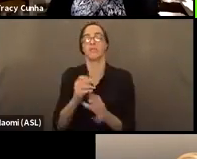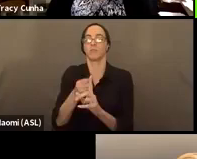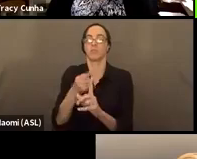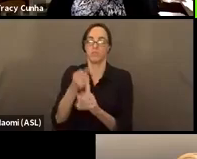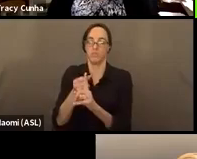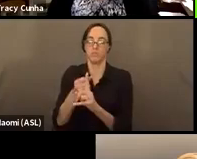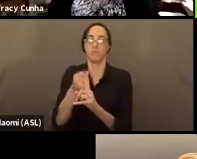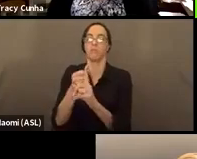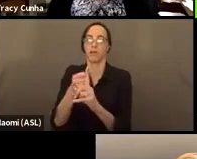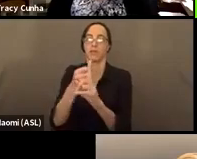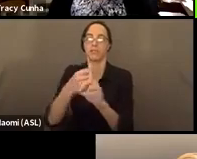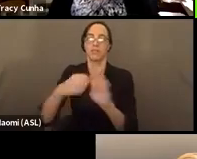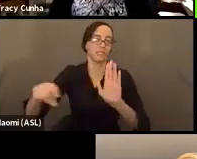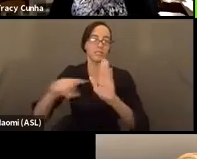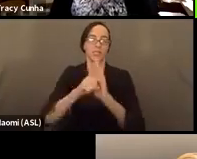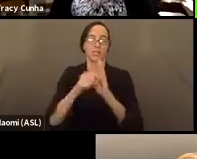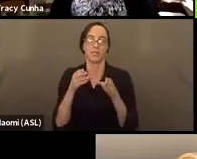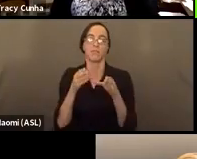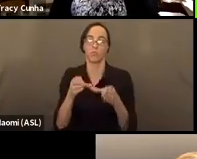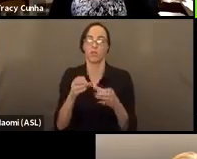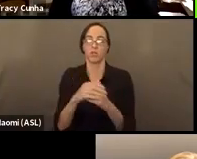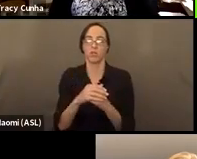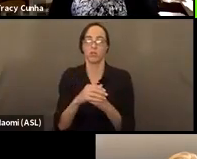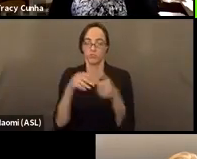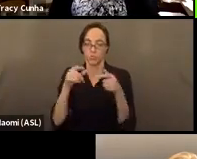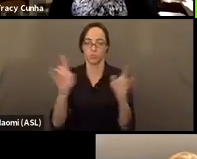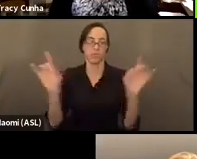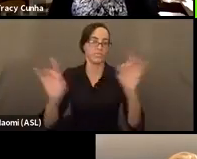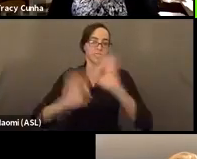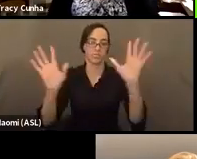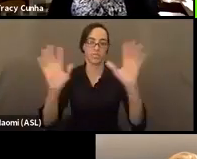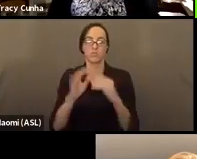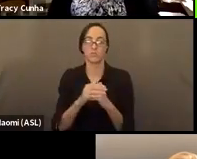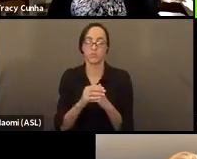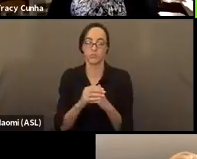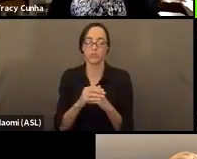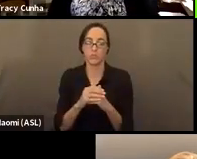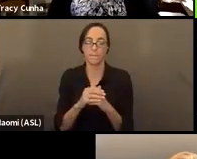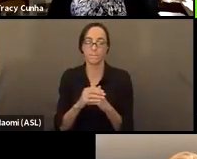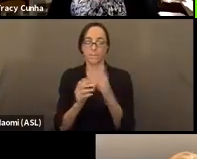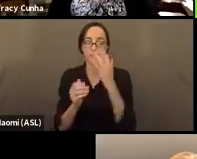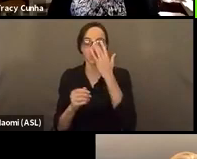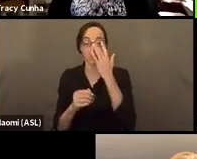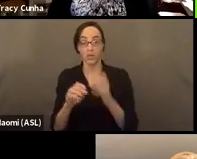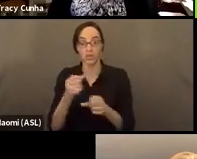and again i think making making your plan i really want to stress the importance of that and learning